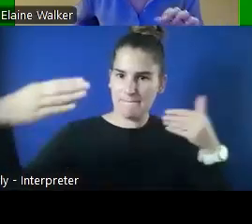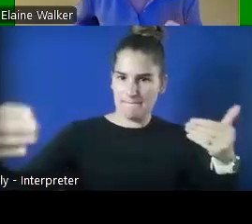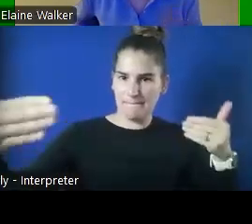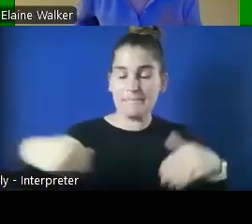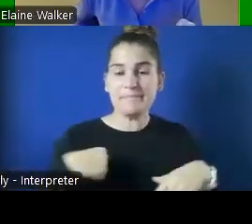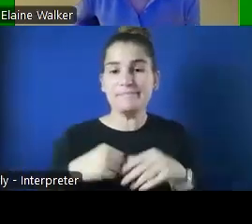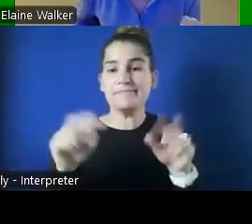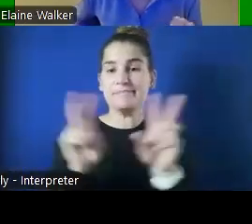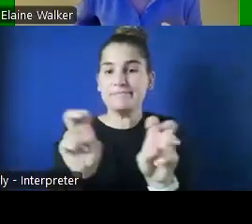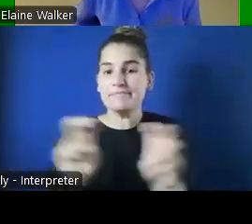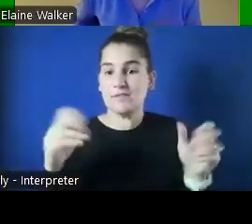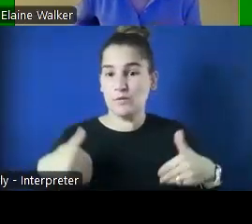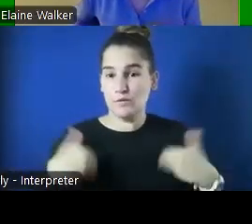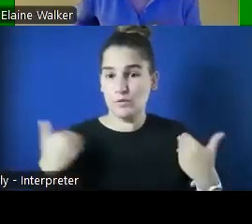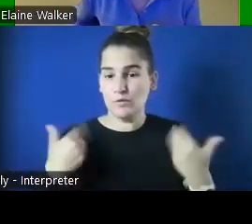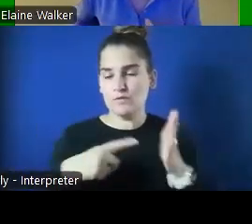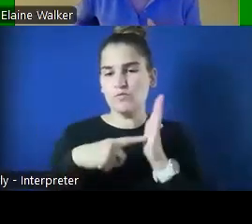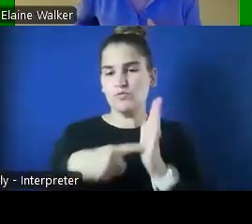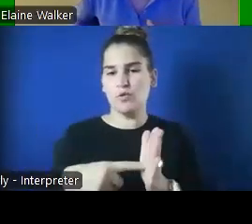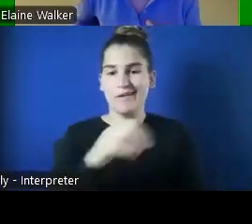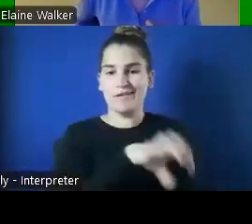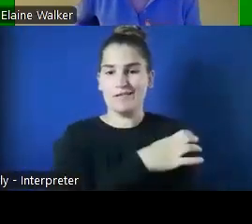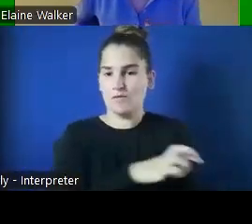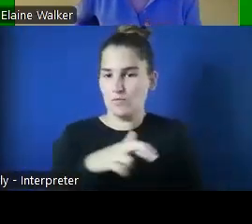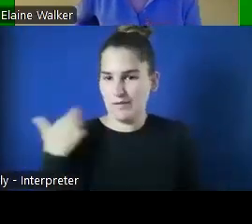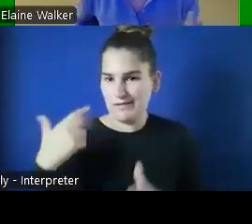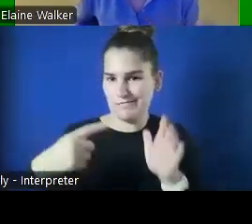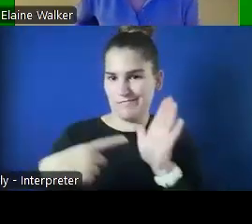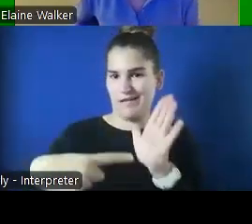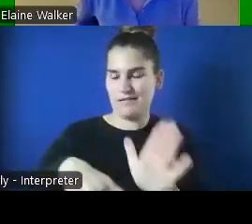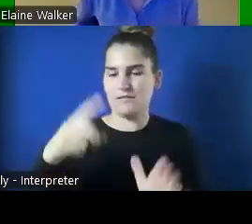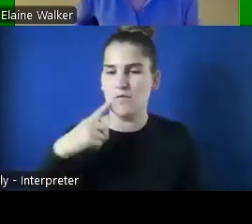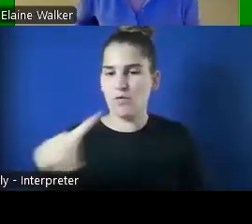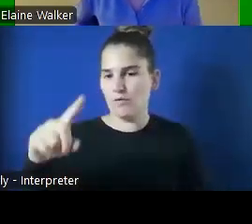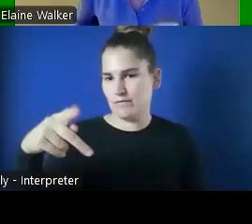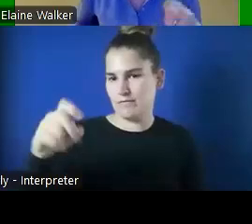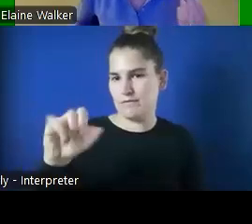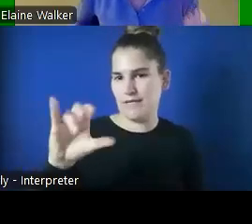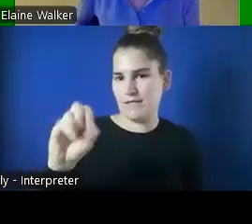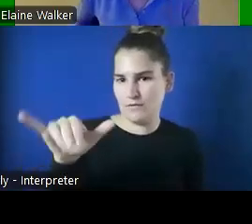showing clinical risk signs for psychosis and the goal of this study was to improve